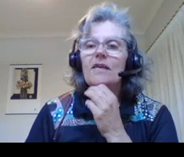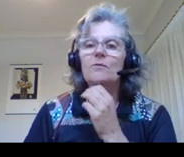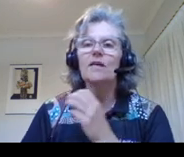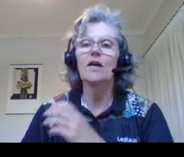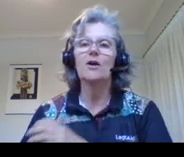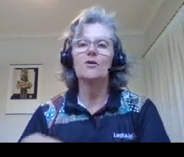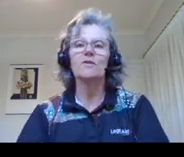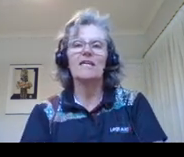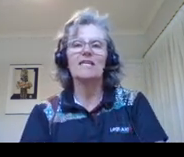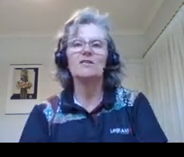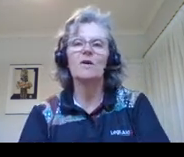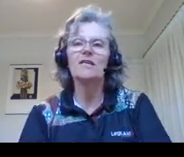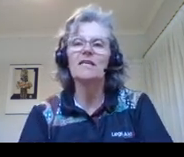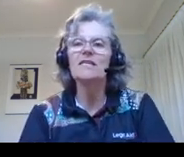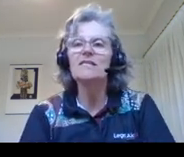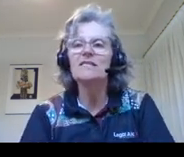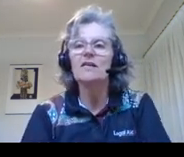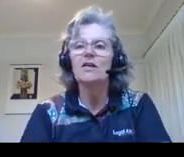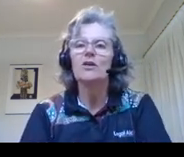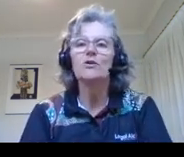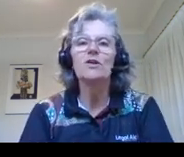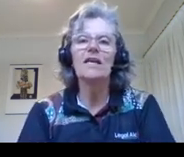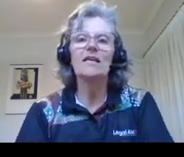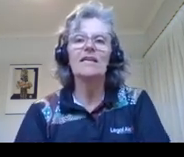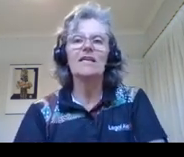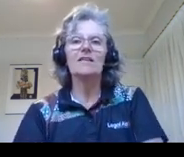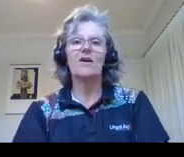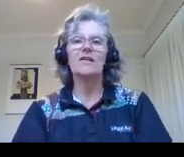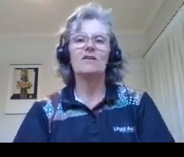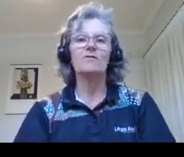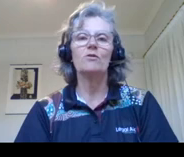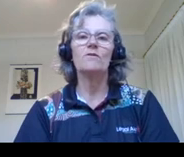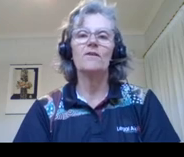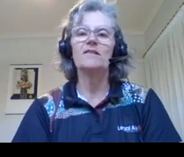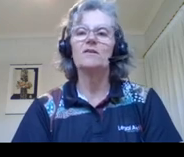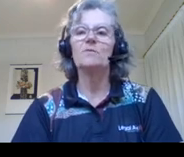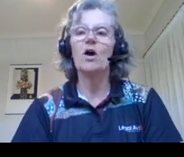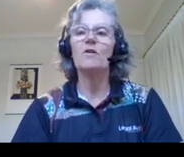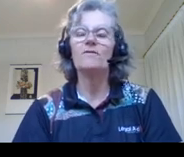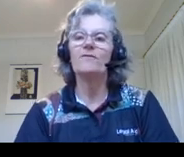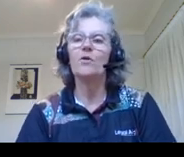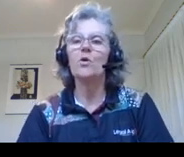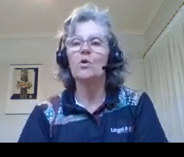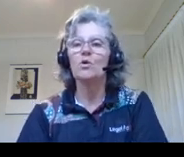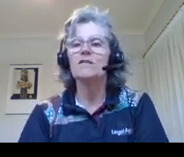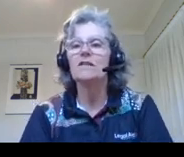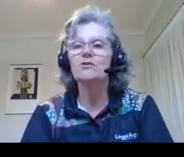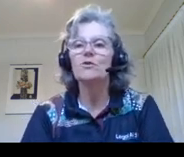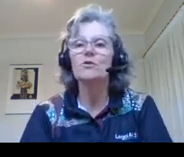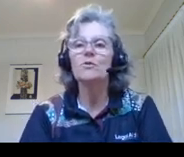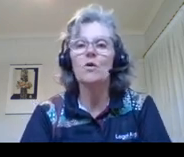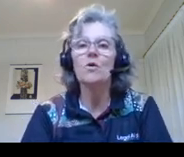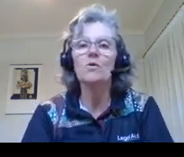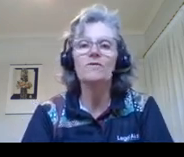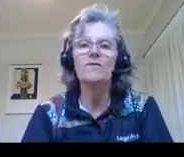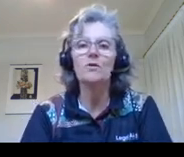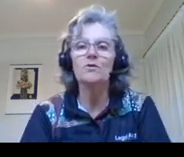here we go the next one is you can get legal advice if you're a victim of fraud true or false